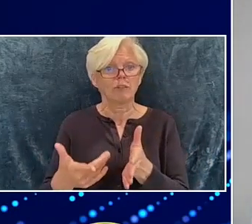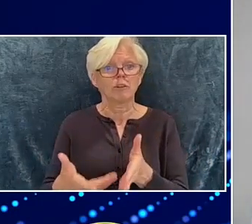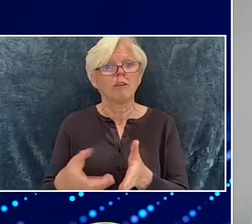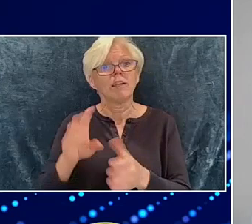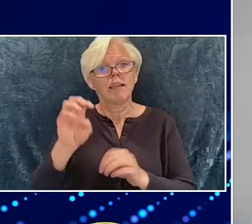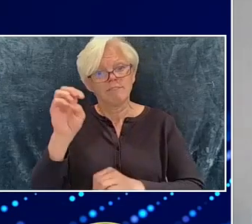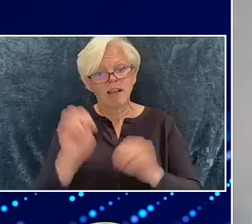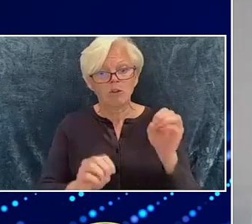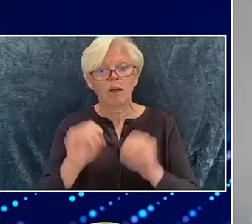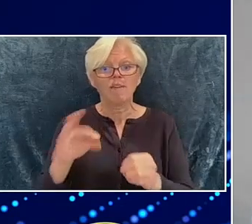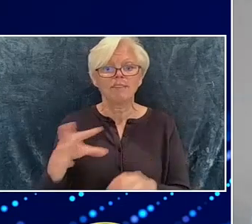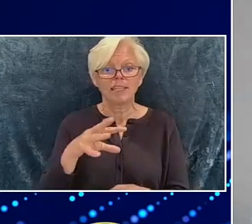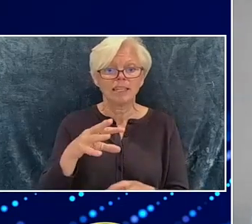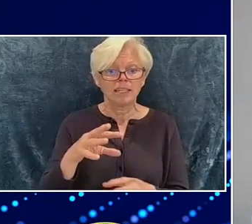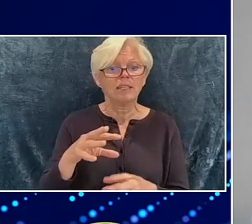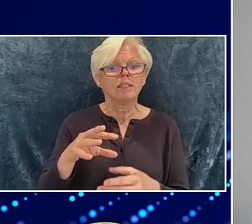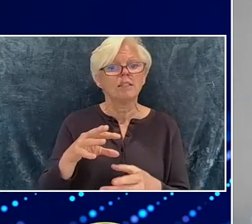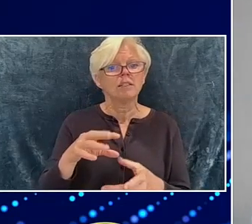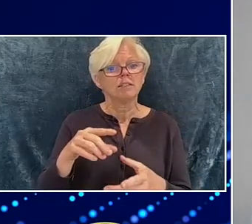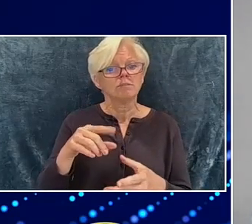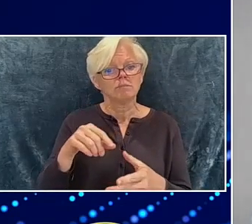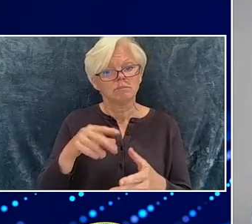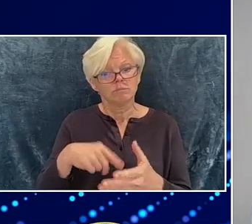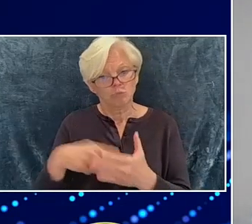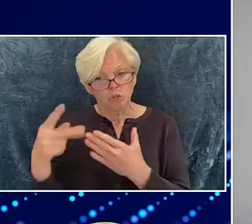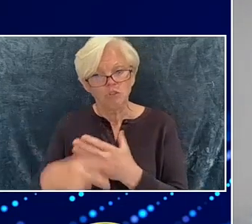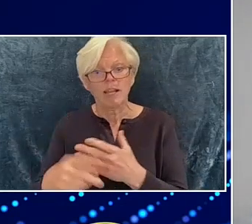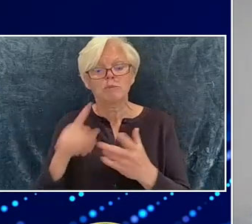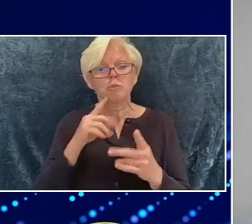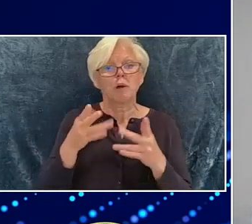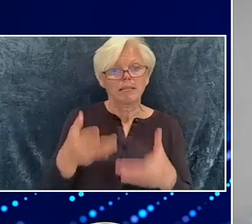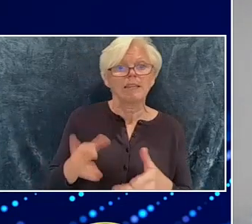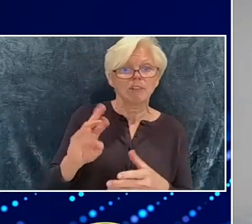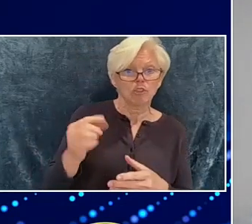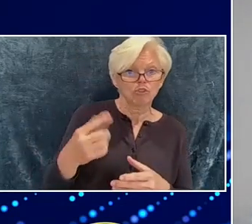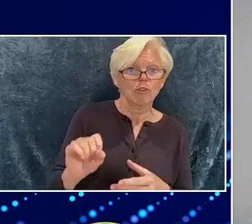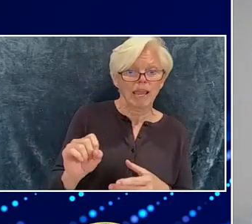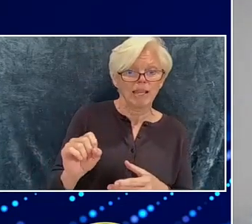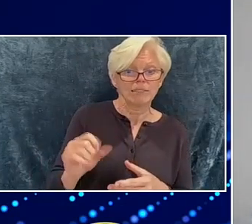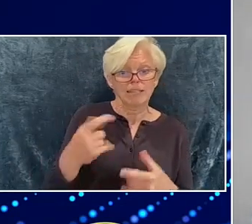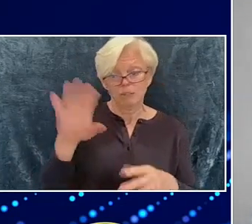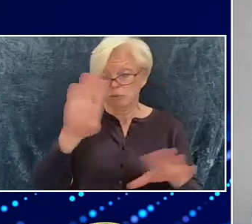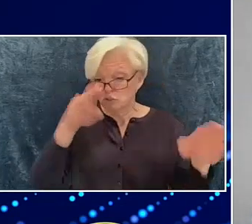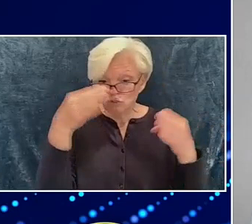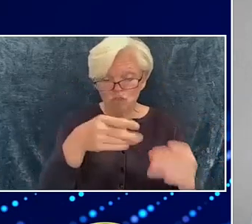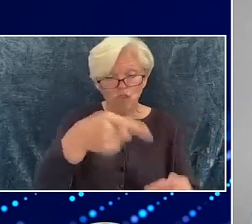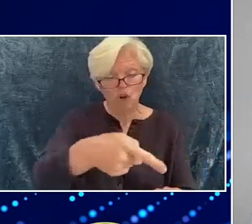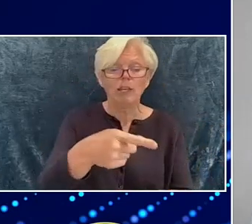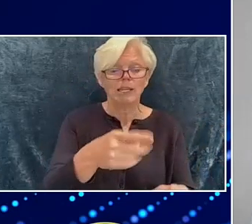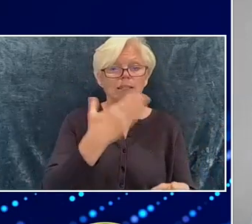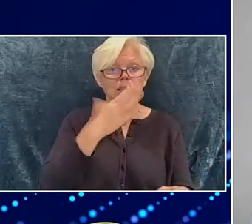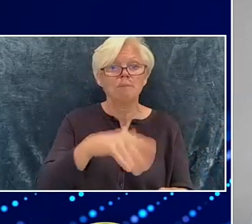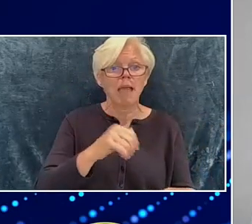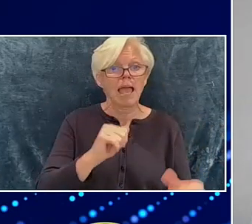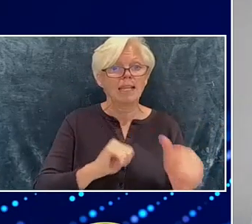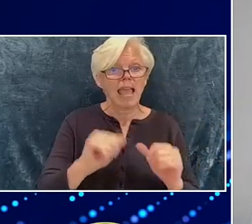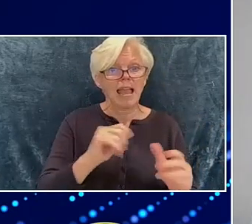the regulation as it was in hopes to target the bad actors and not everybody, including the students who also benefit from those programs.